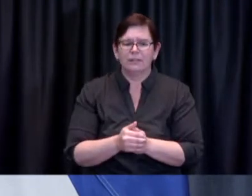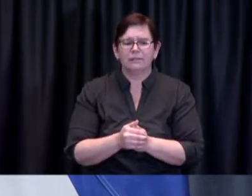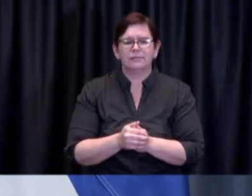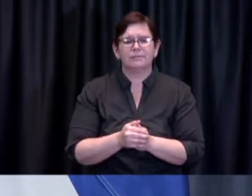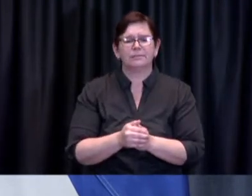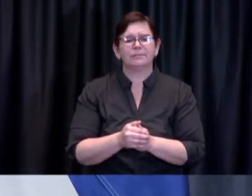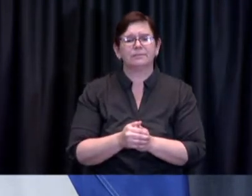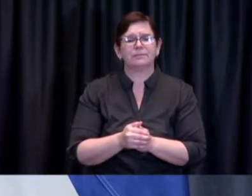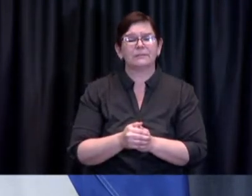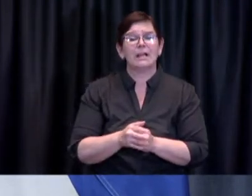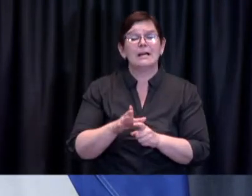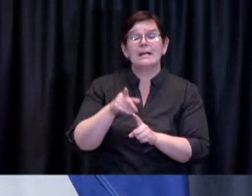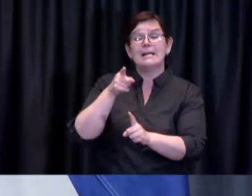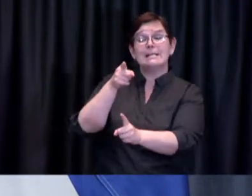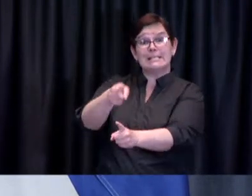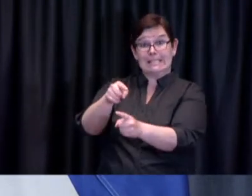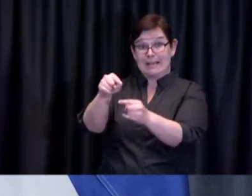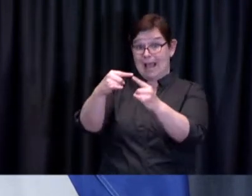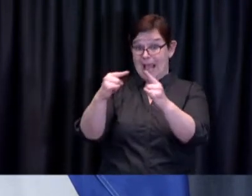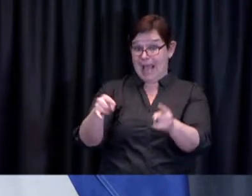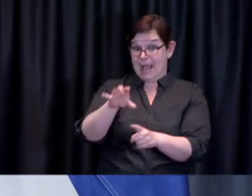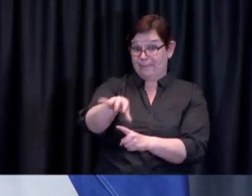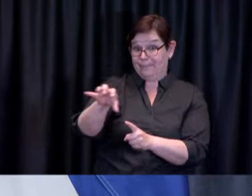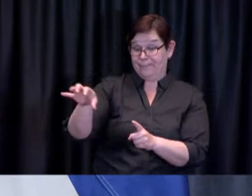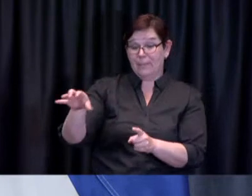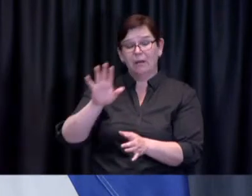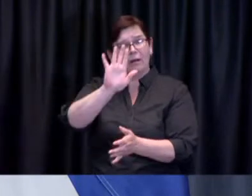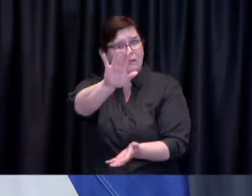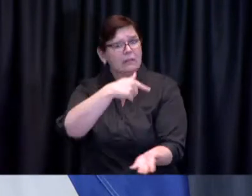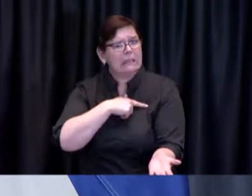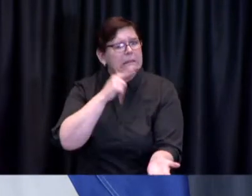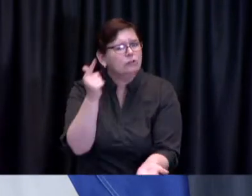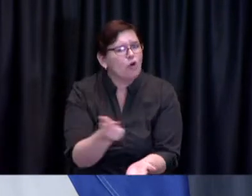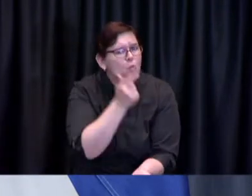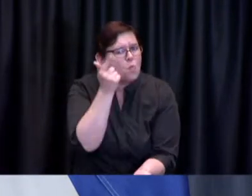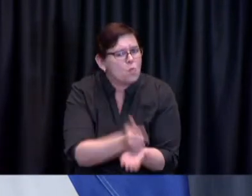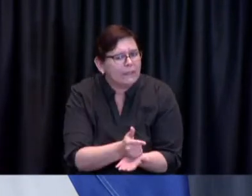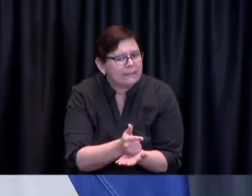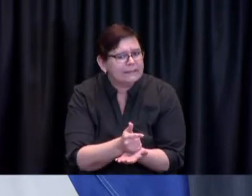I'm very committed to taking steps that we need to take in order to reduce the number of encampments